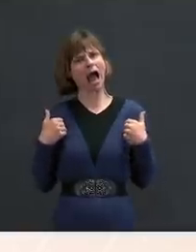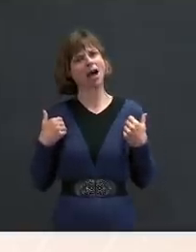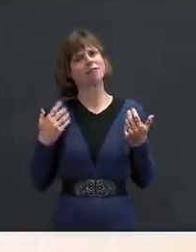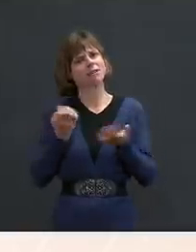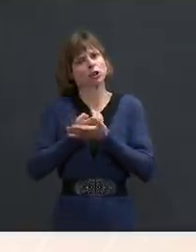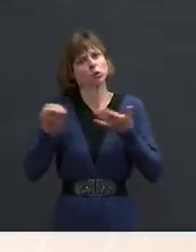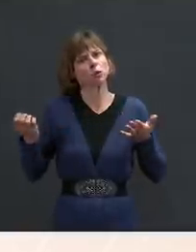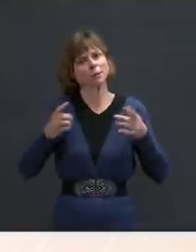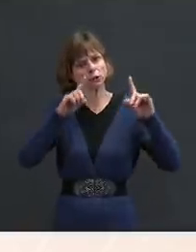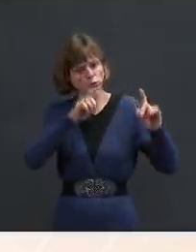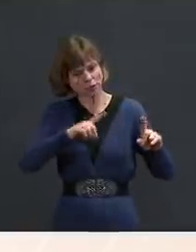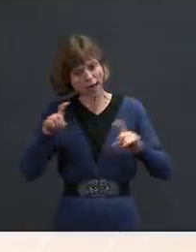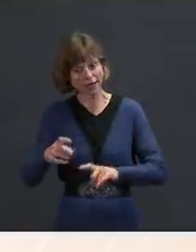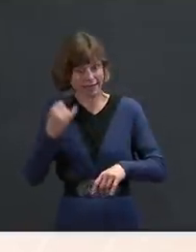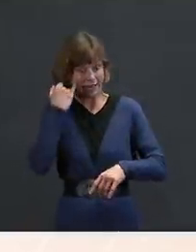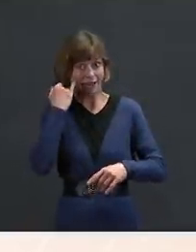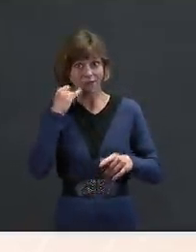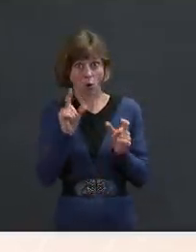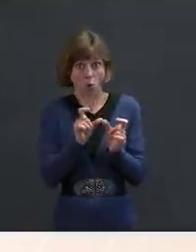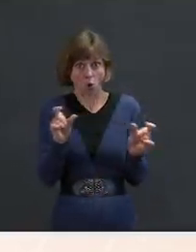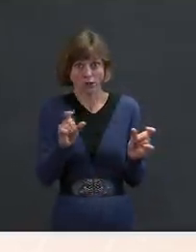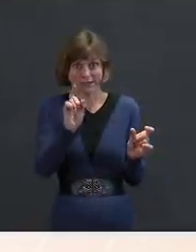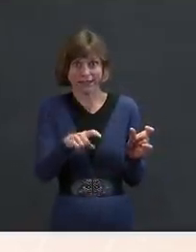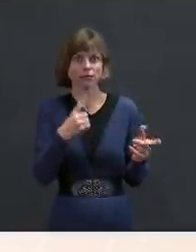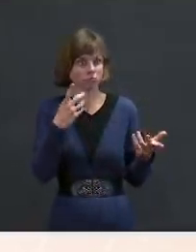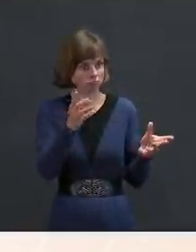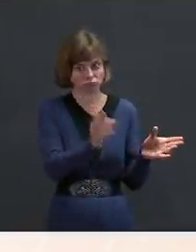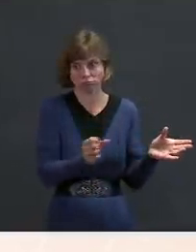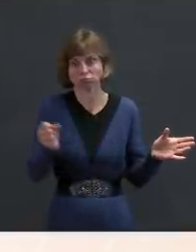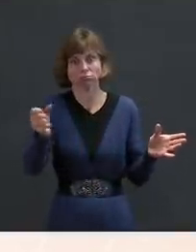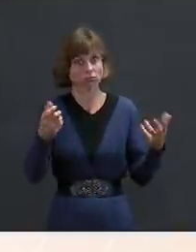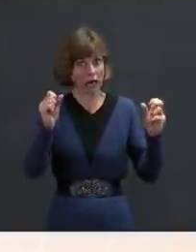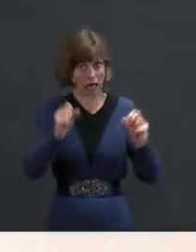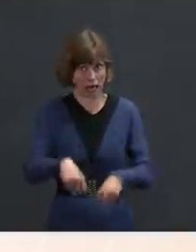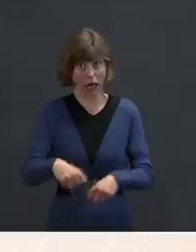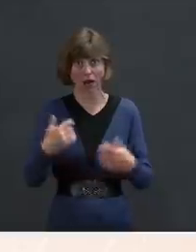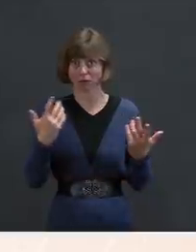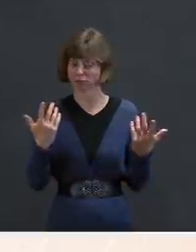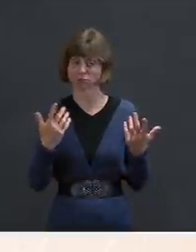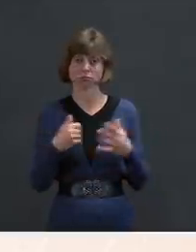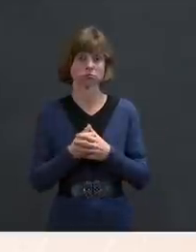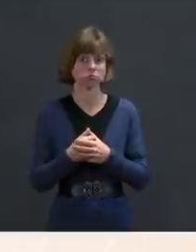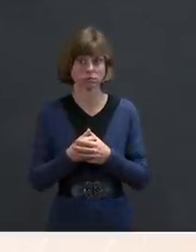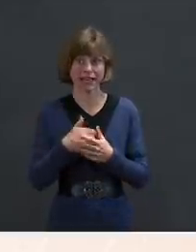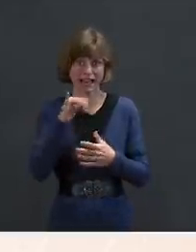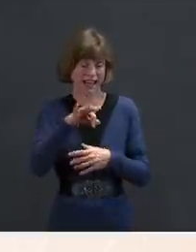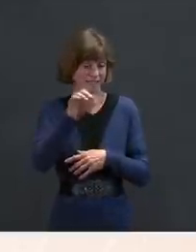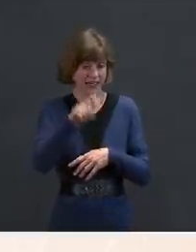to isolate and quarantine them, as the results so dictate; and then to address their needs